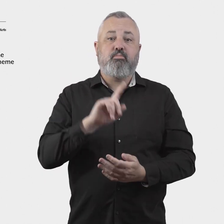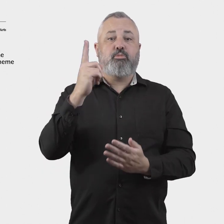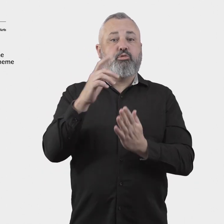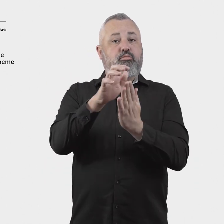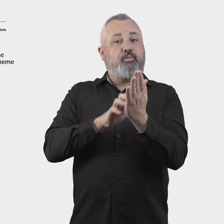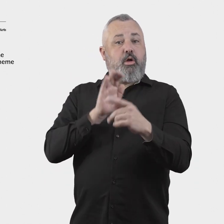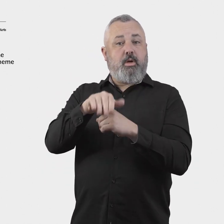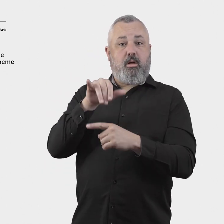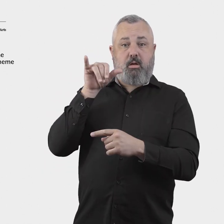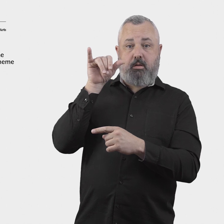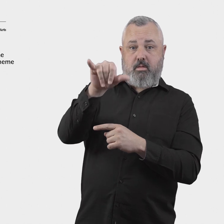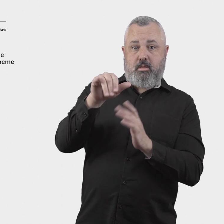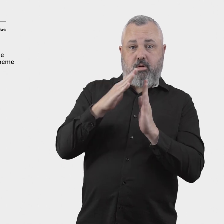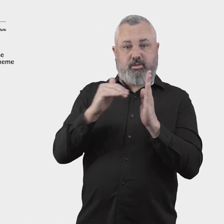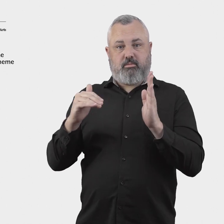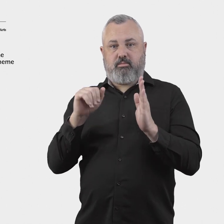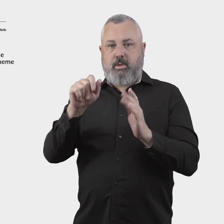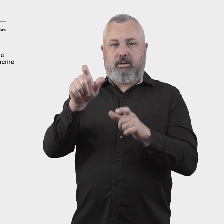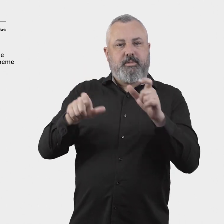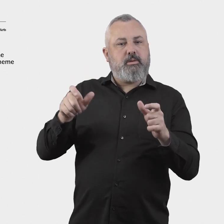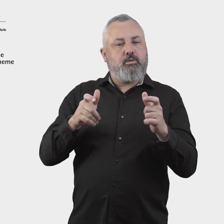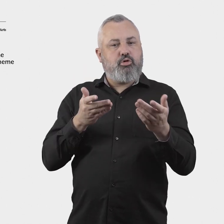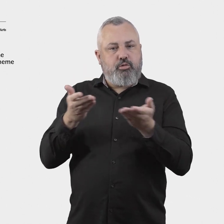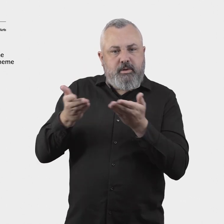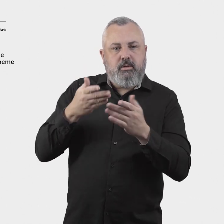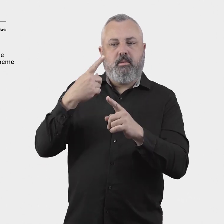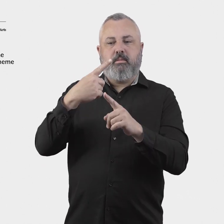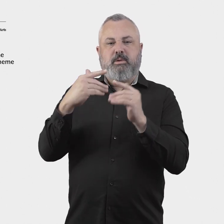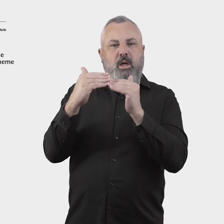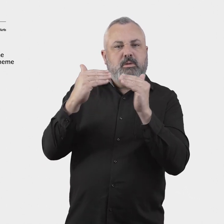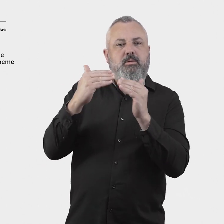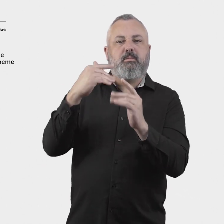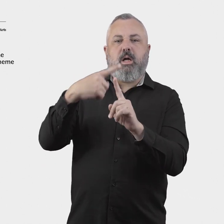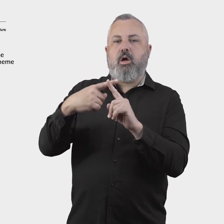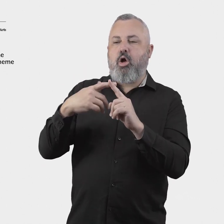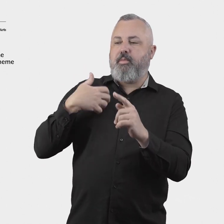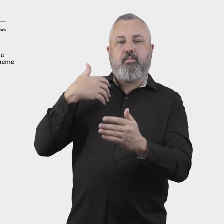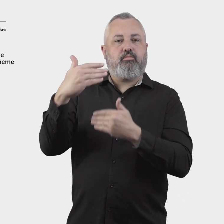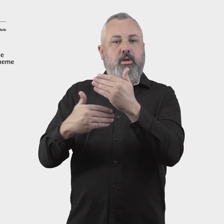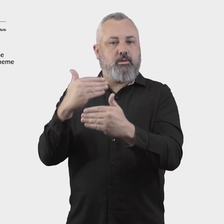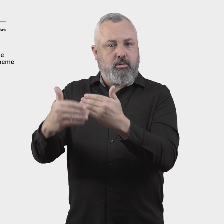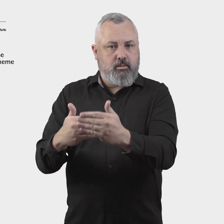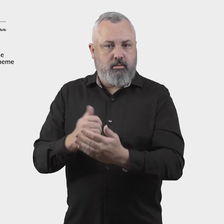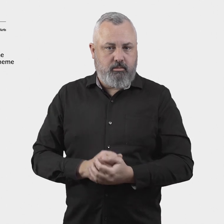Initial report on industry customer service standards and complaint handling